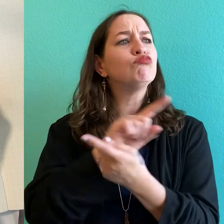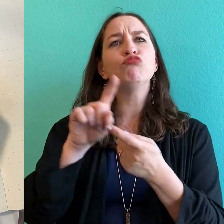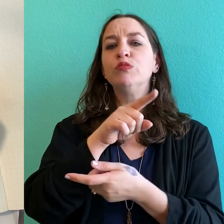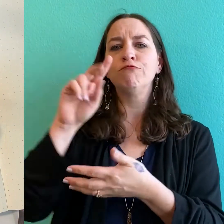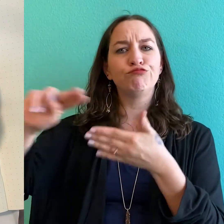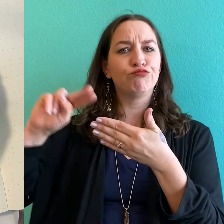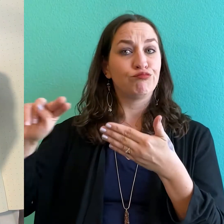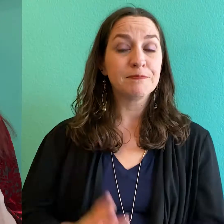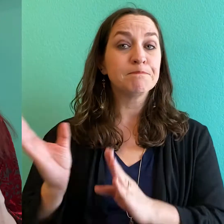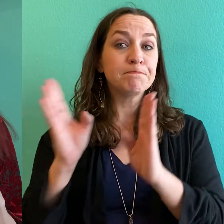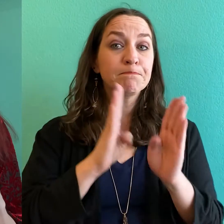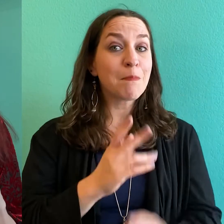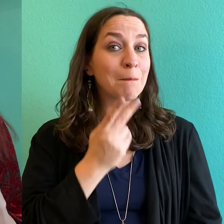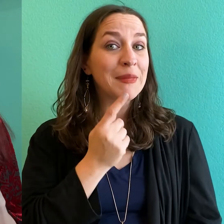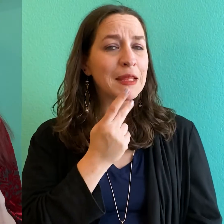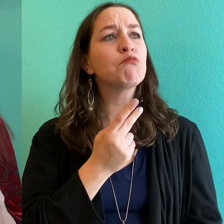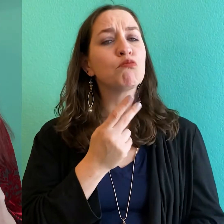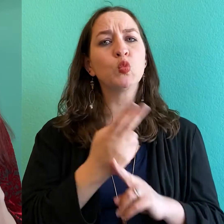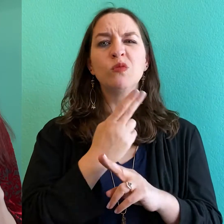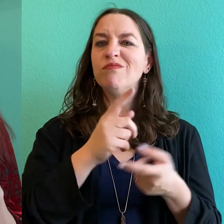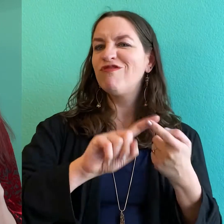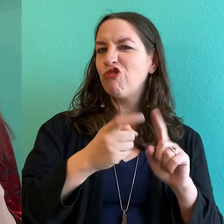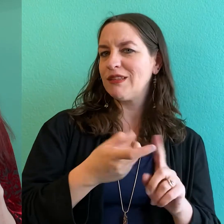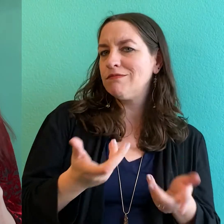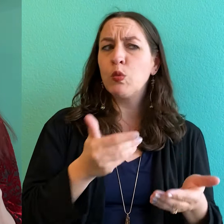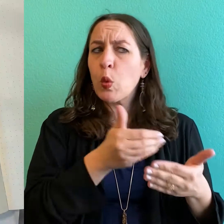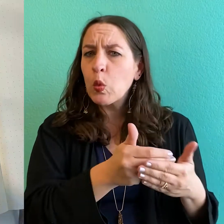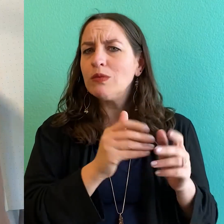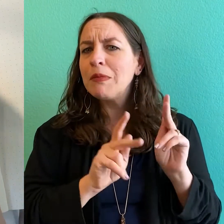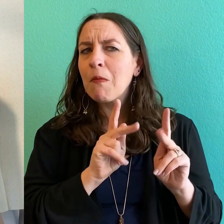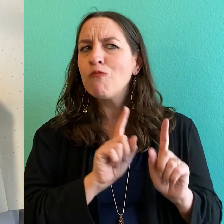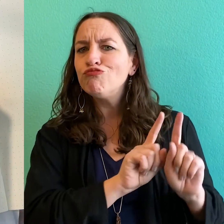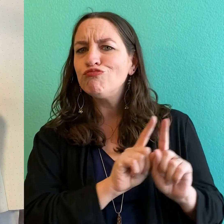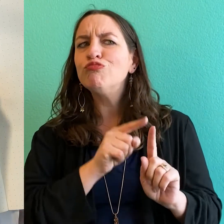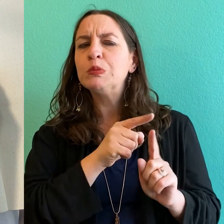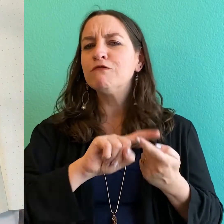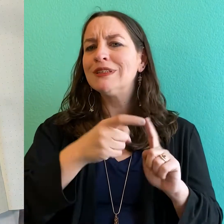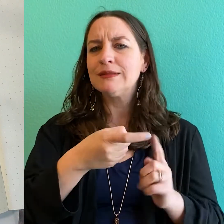just kind of day-to-day. I'm going to use pink for my friends, maybe like people that I'm close with.